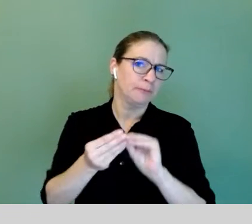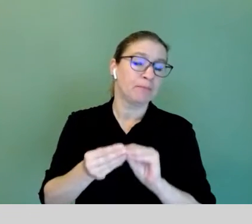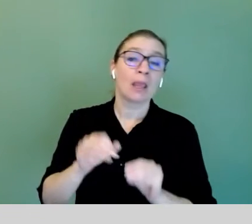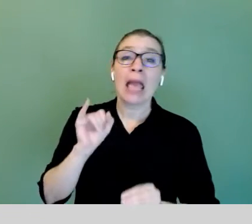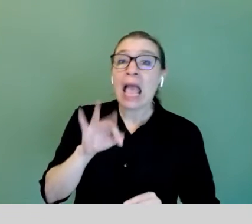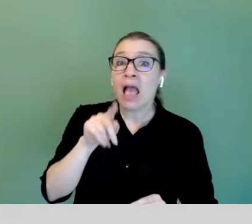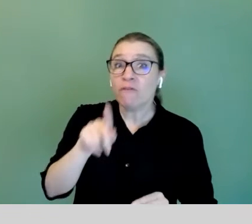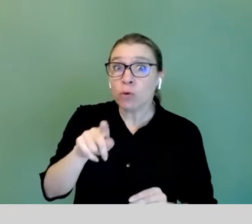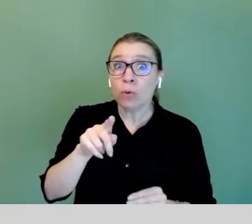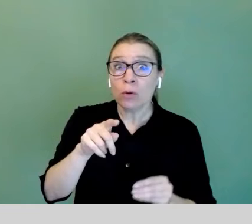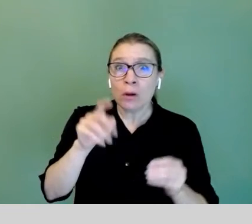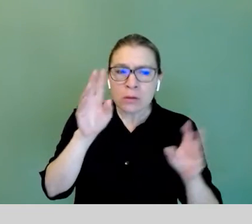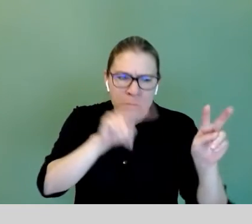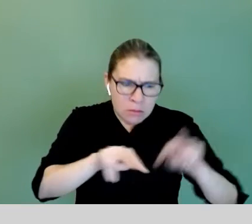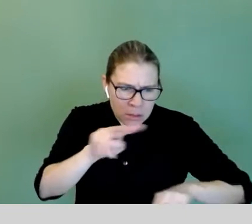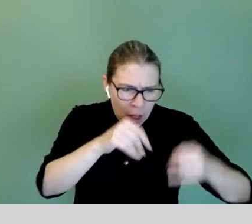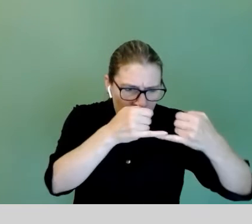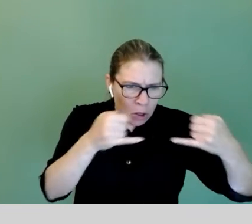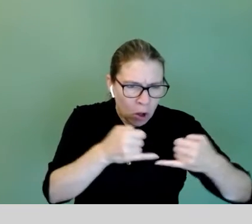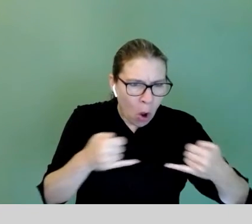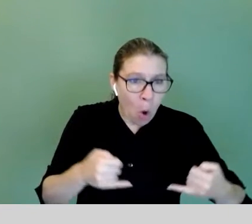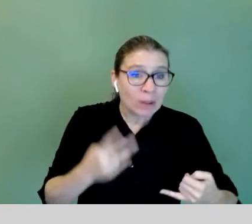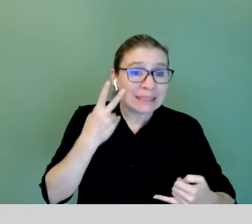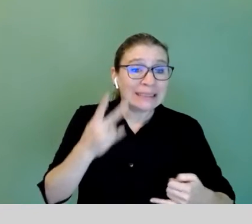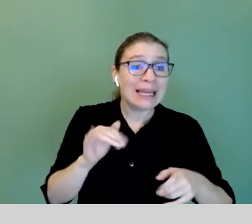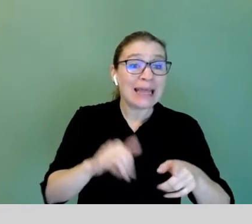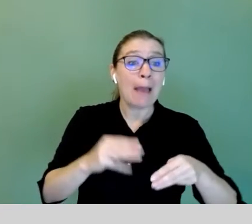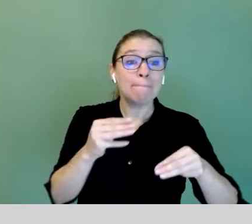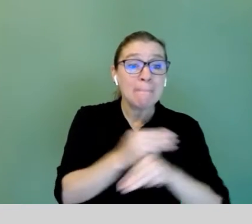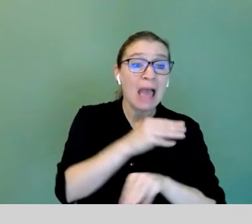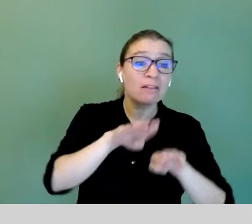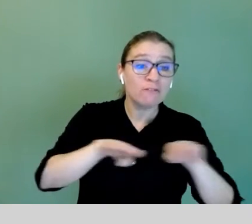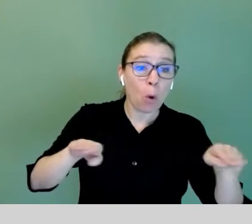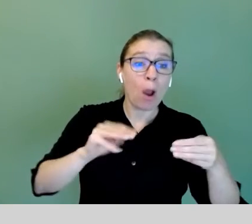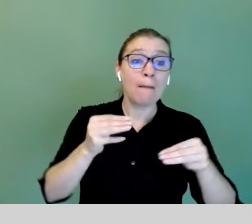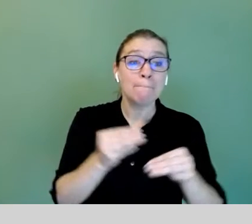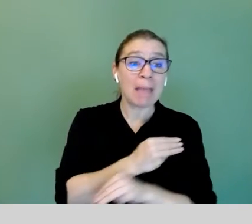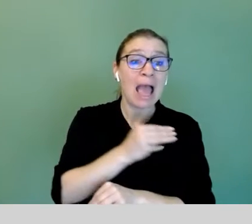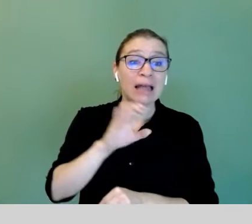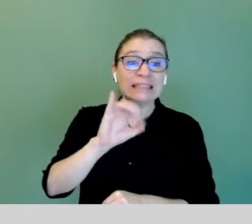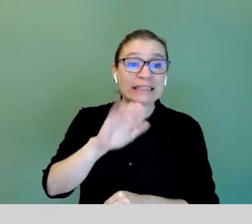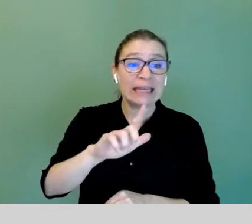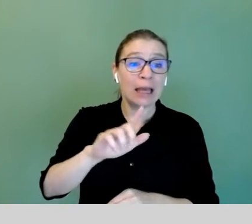So if you find in your code somewhere, results of math.floor, math.ceil, or round converted to integer,